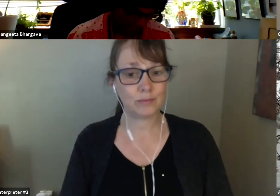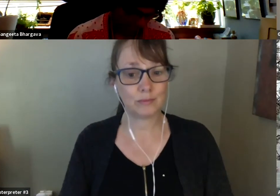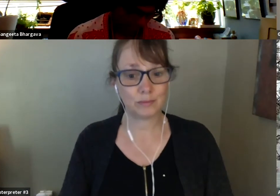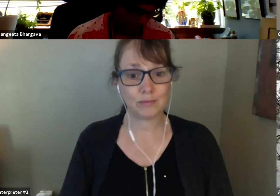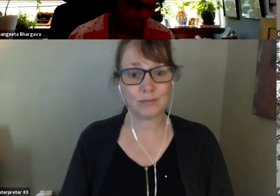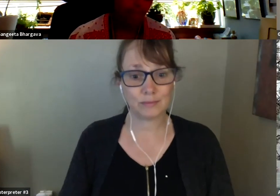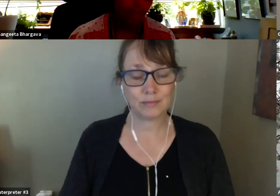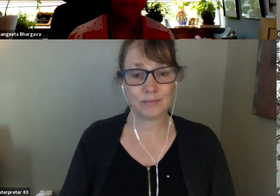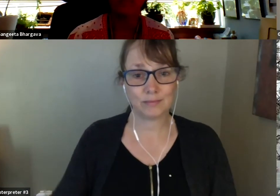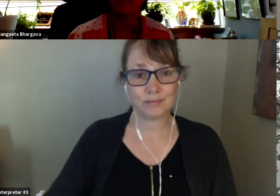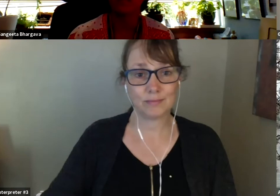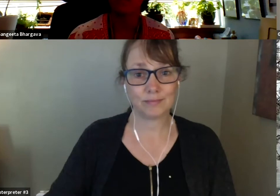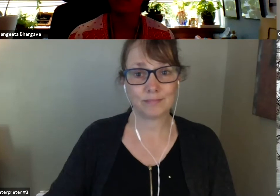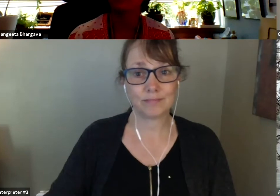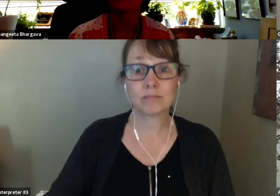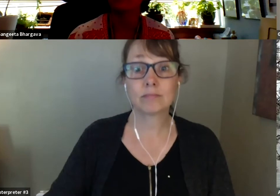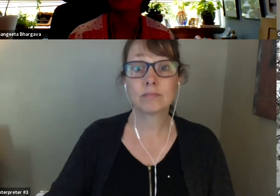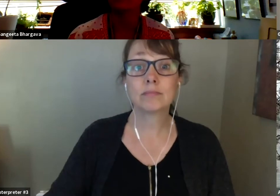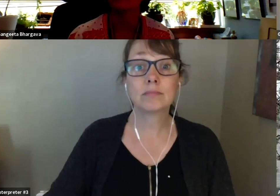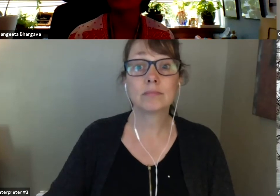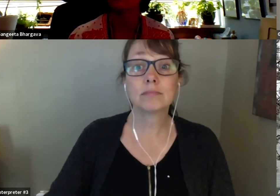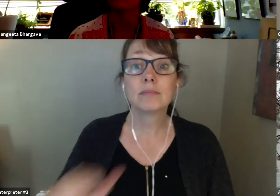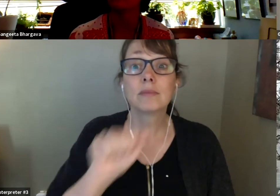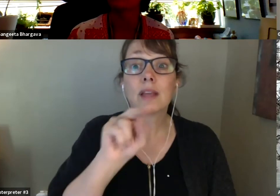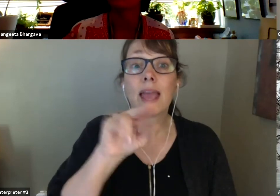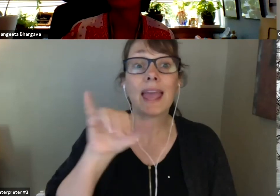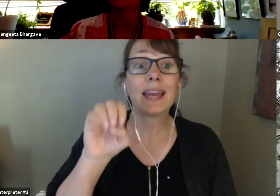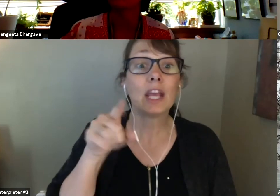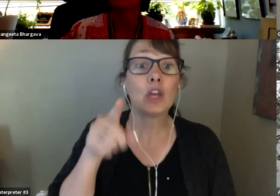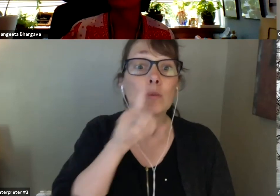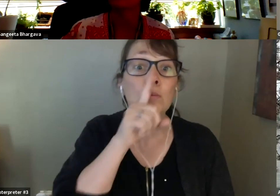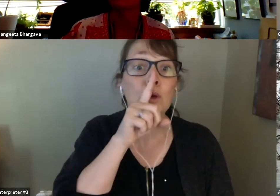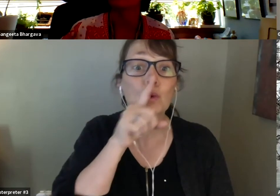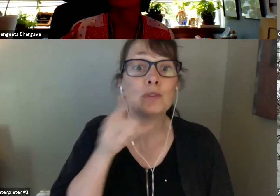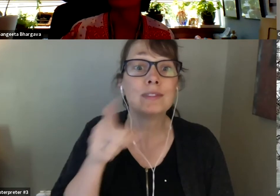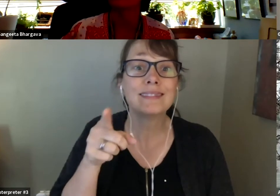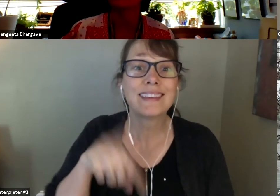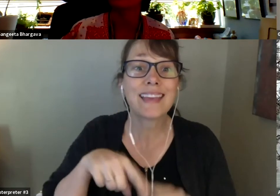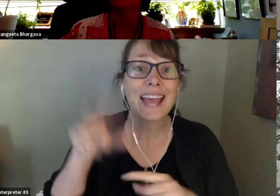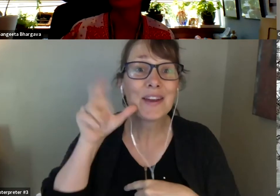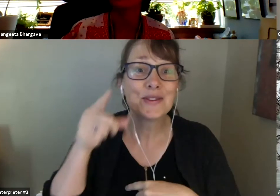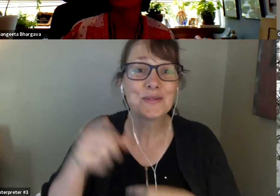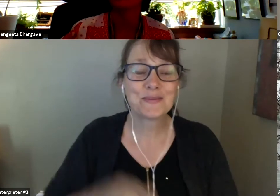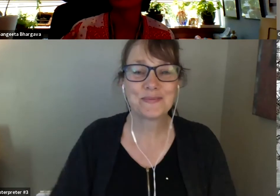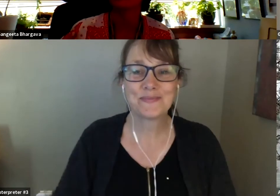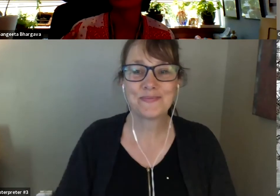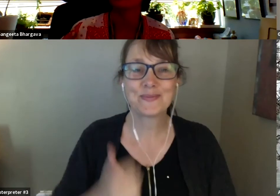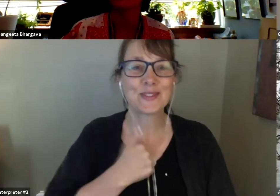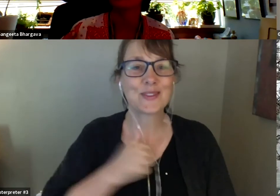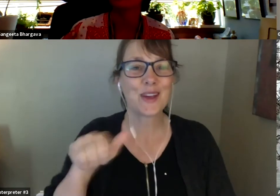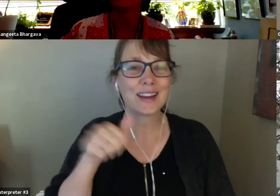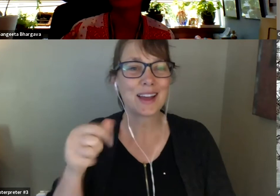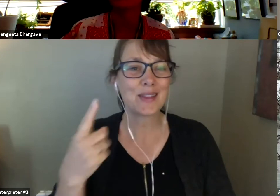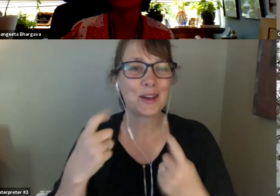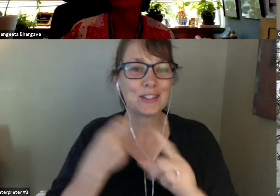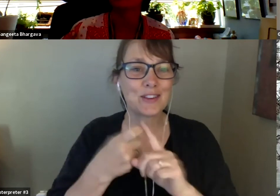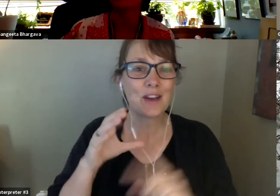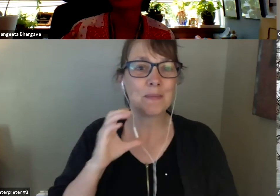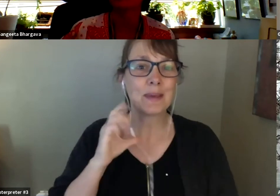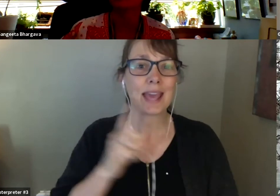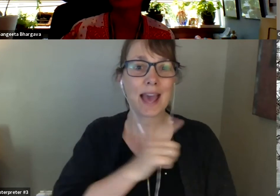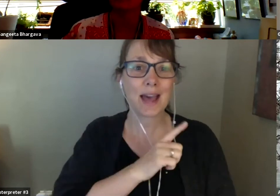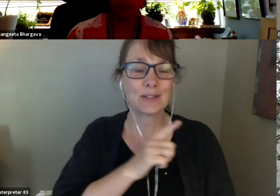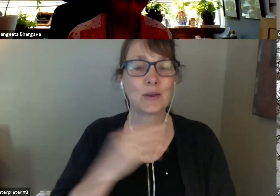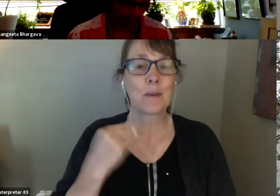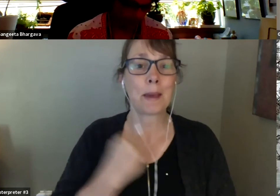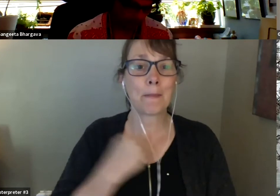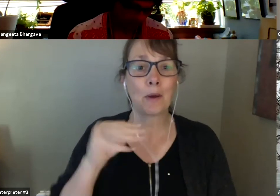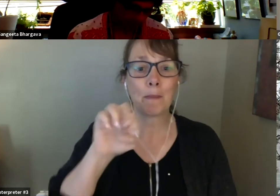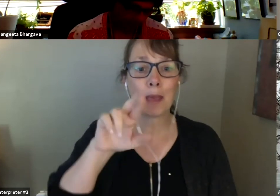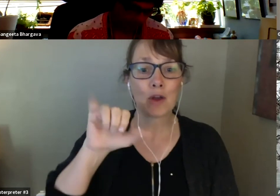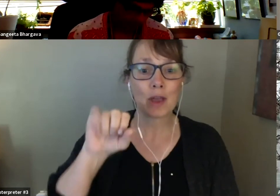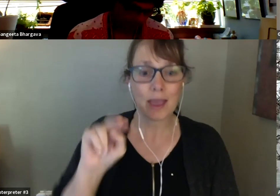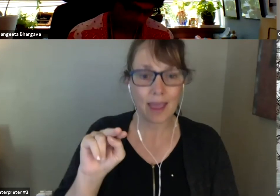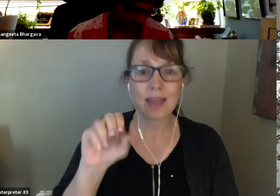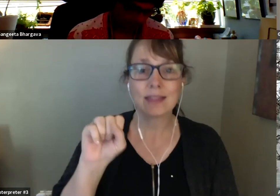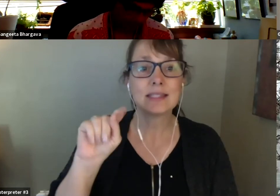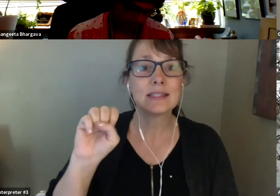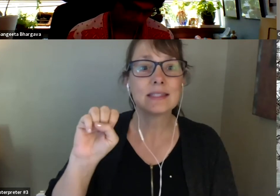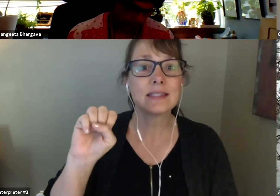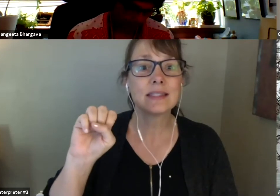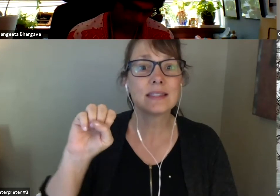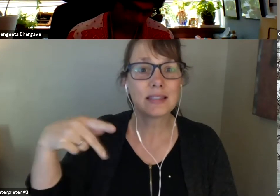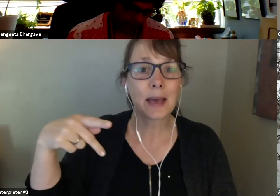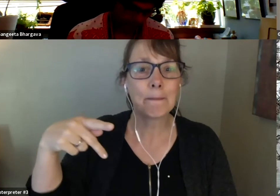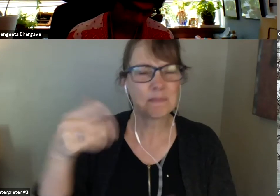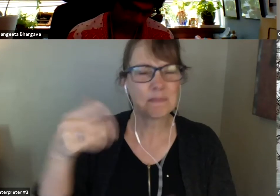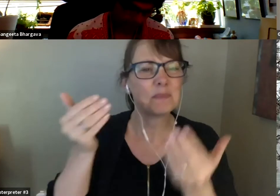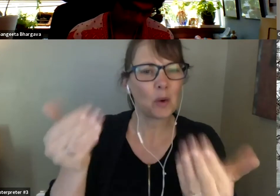We have another question from Council member Mary Ann Stepp. Go ahead, Mary Ann.